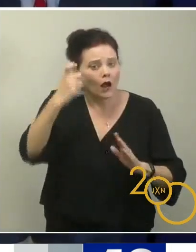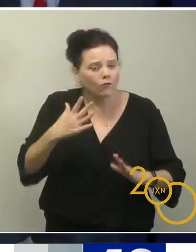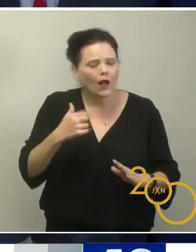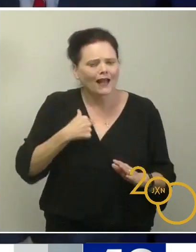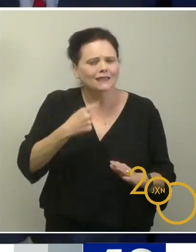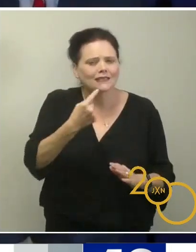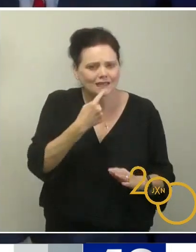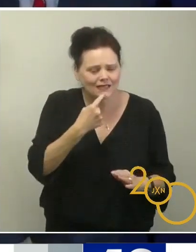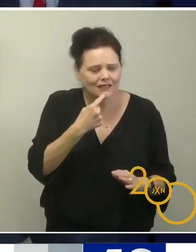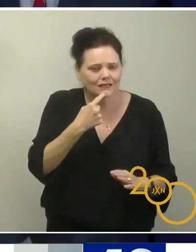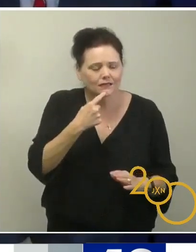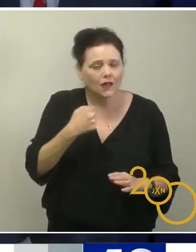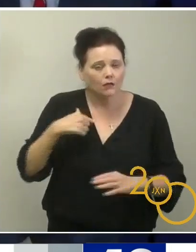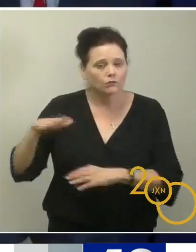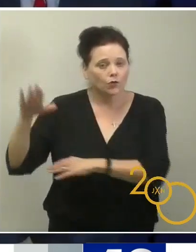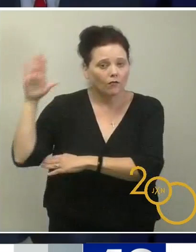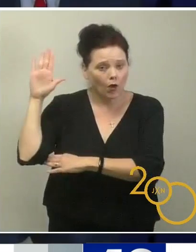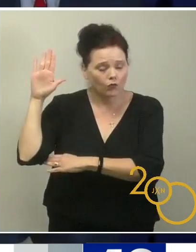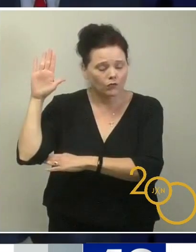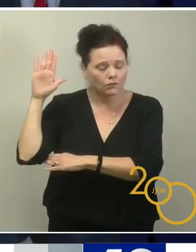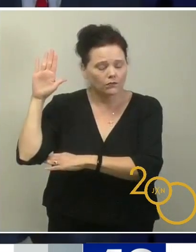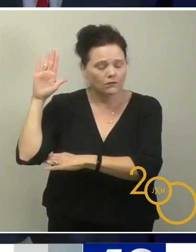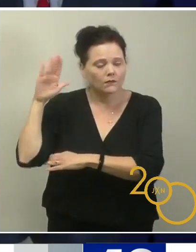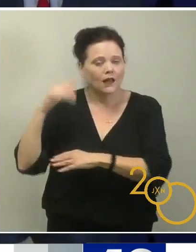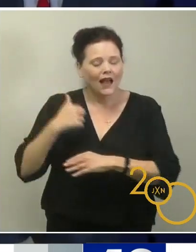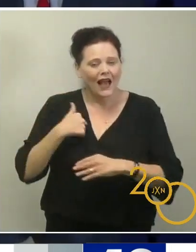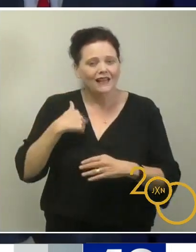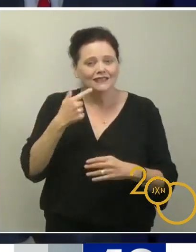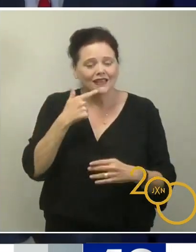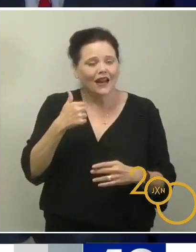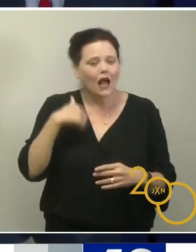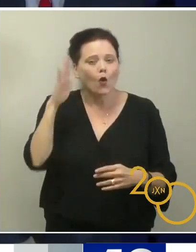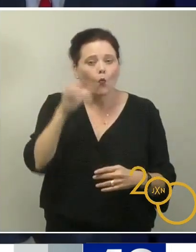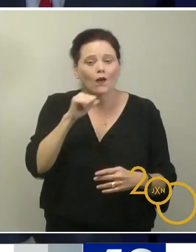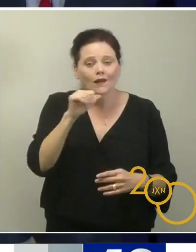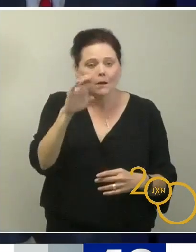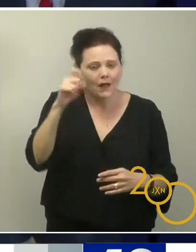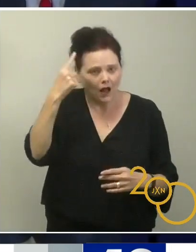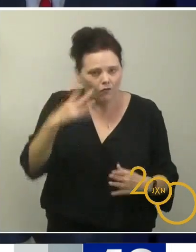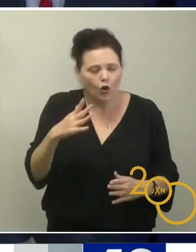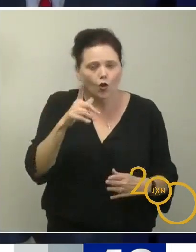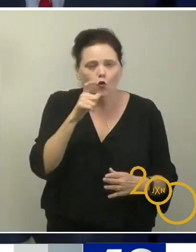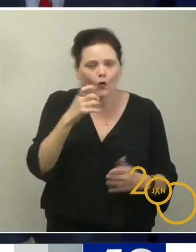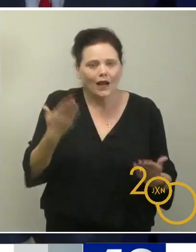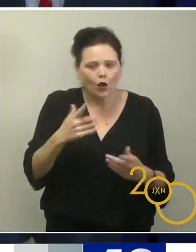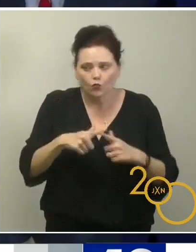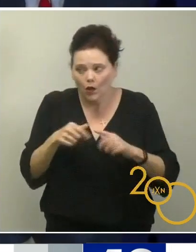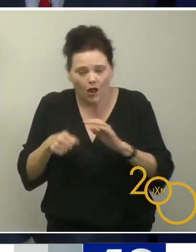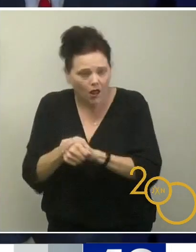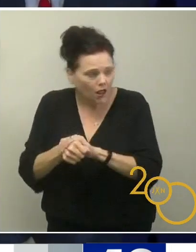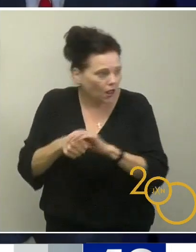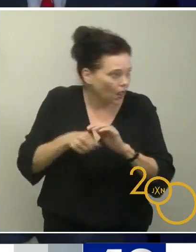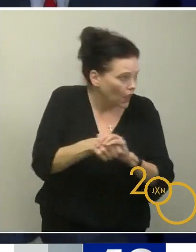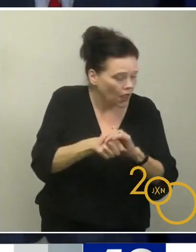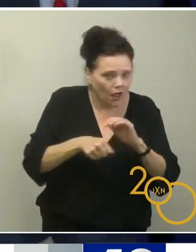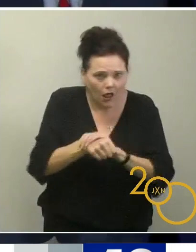NOT SURE WAS ENTIRELY CLEAR THROUGHOUT TODAY AND ONE OF THE CONVERSATION AT 7 PM ON A MONDAY NIGHT THIS BECAUSE IT SEEMED THAT THERE WERE THOSE IN THE CITY THERE WERE UNCLEAR AS TO EXACTLY THE STATE OF THE SITUATION. WHEN I RAN FOR GOVERNOR, I SAID IT.